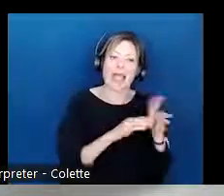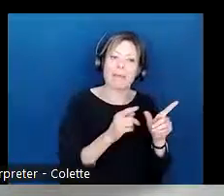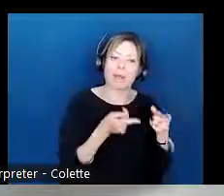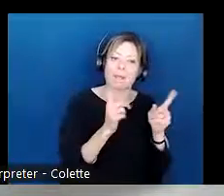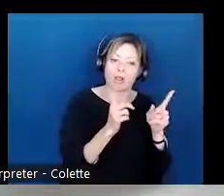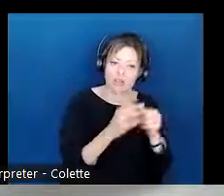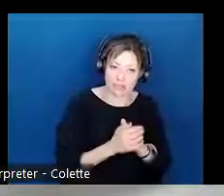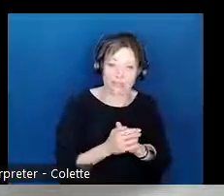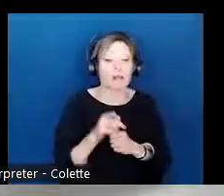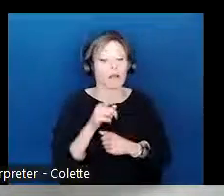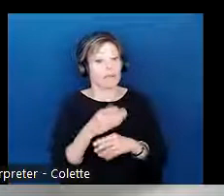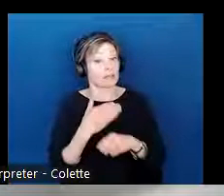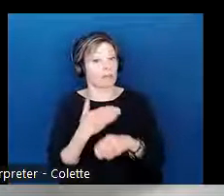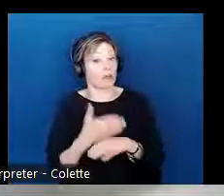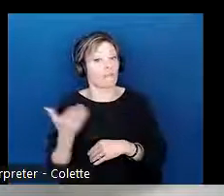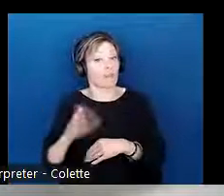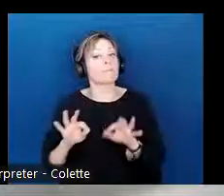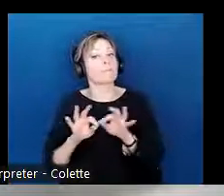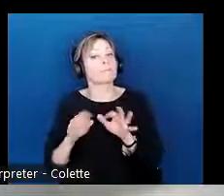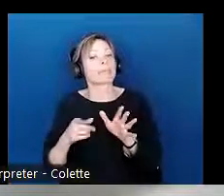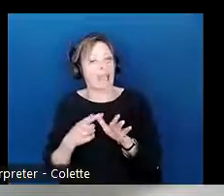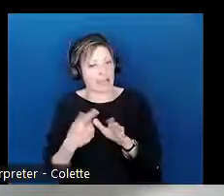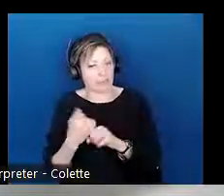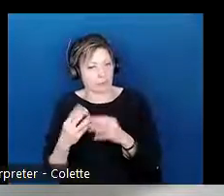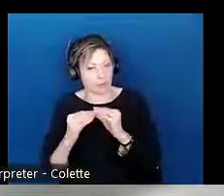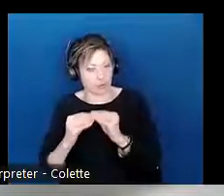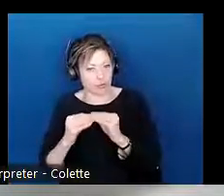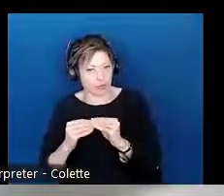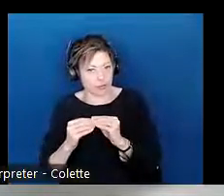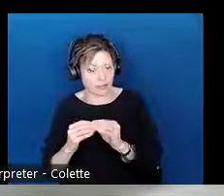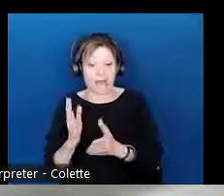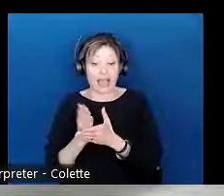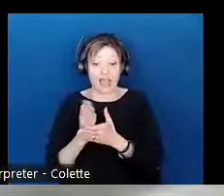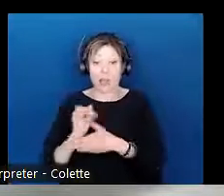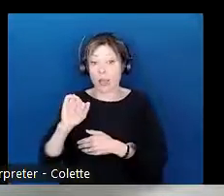student and it was almost like um pages from her Sketchbook she researched the different